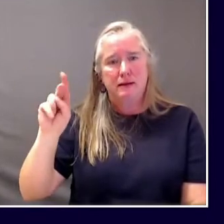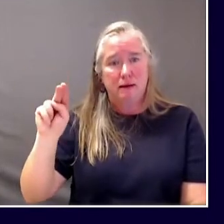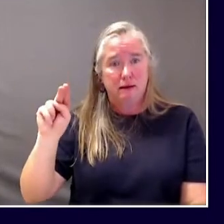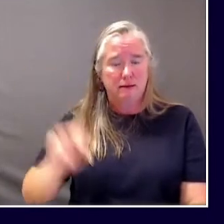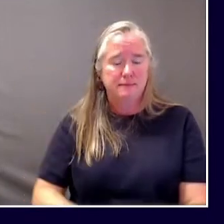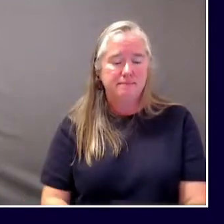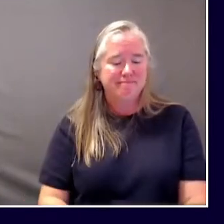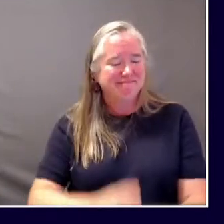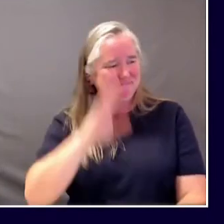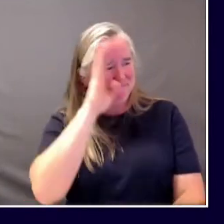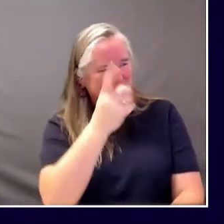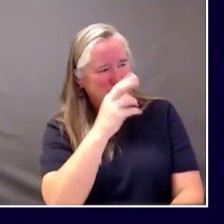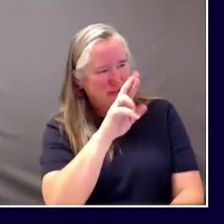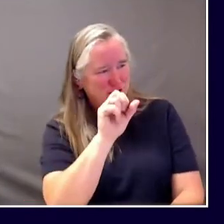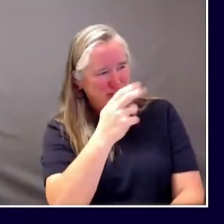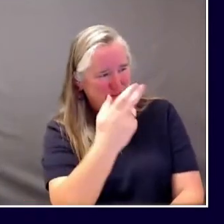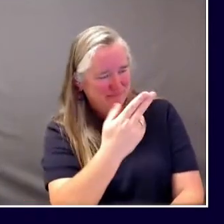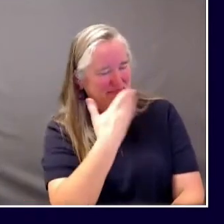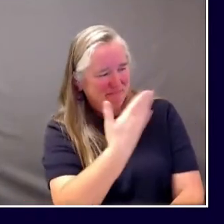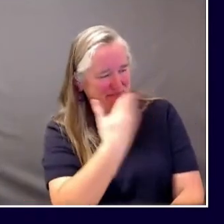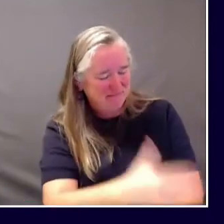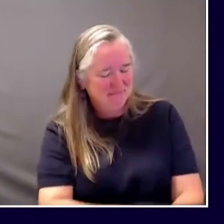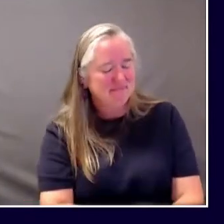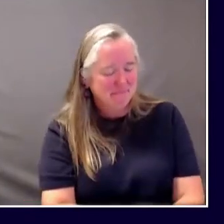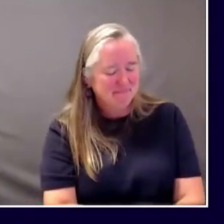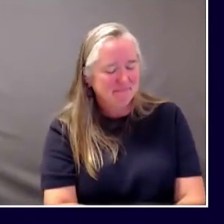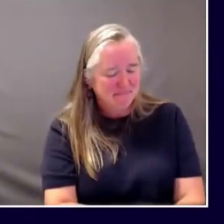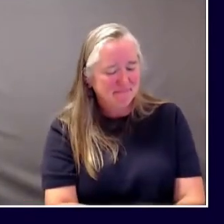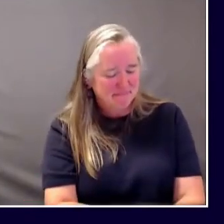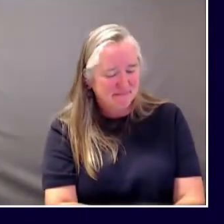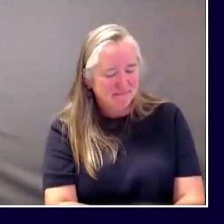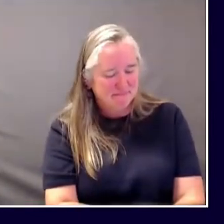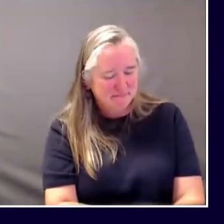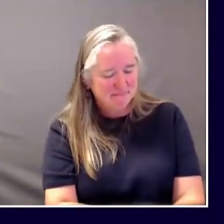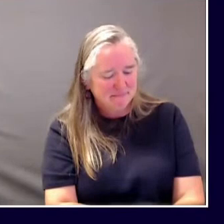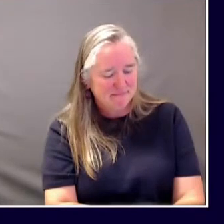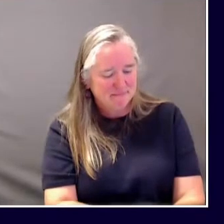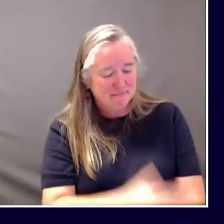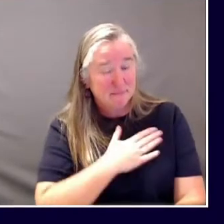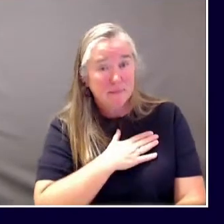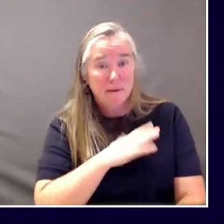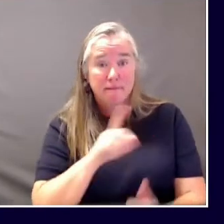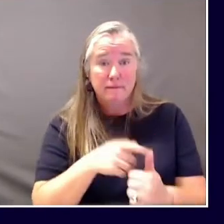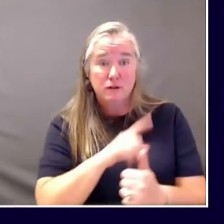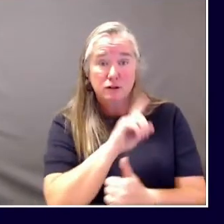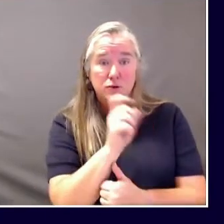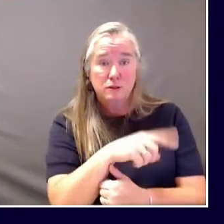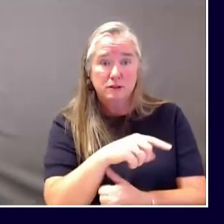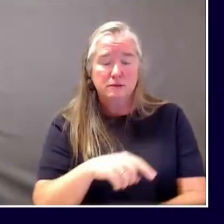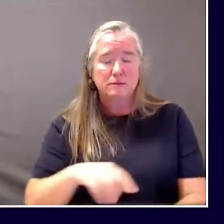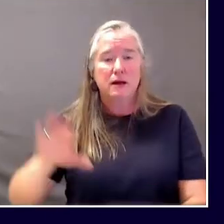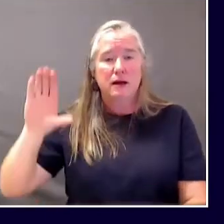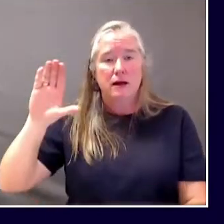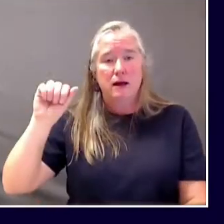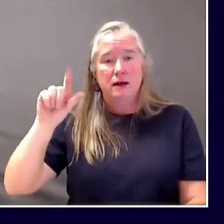yep hi doctor shot thank you